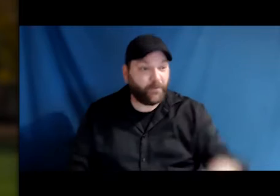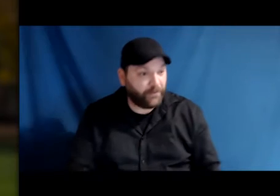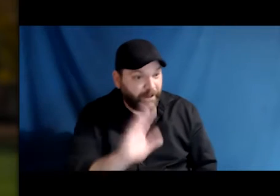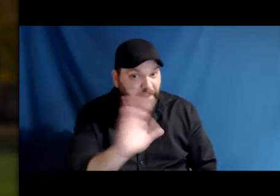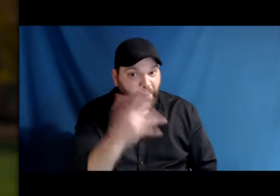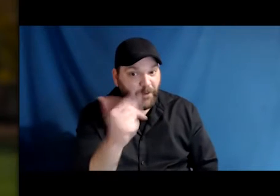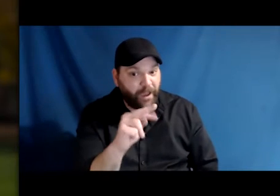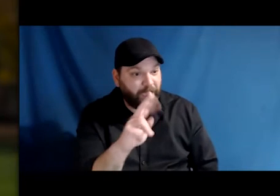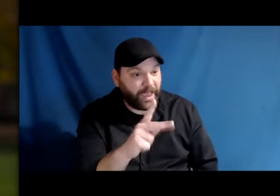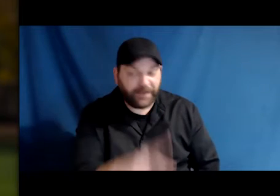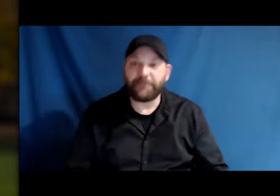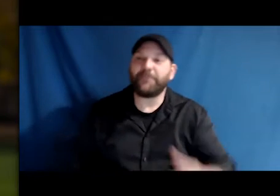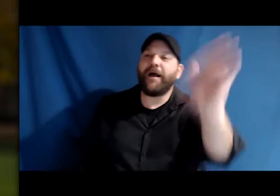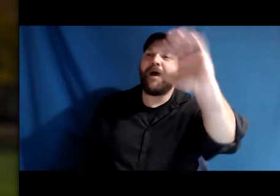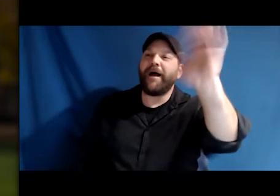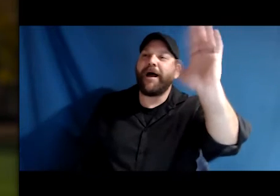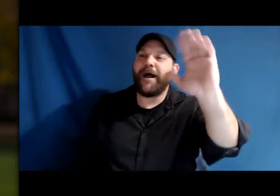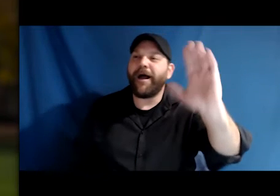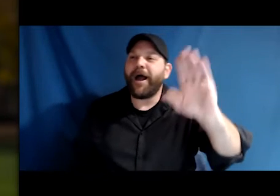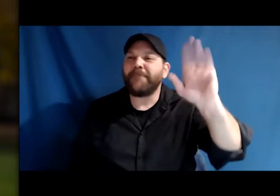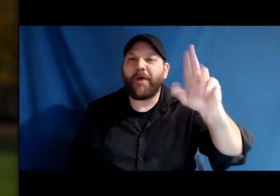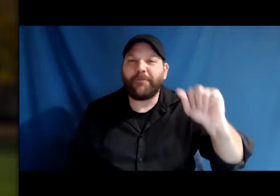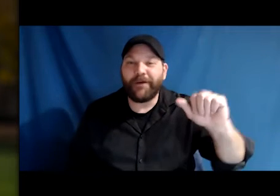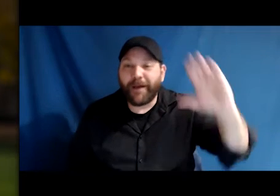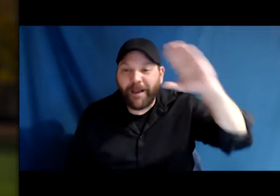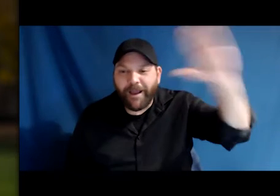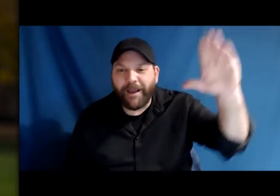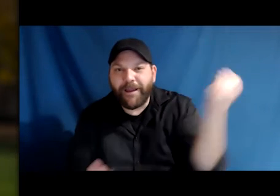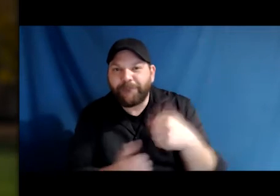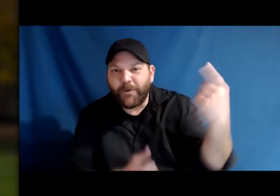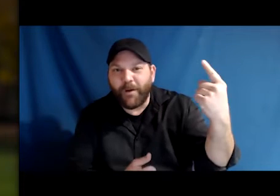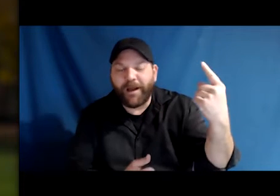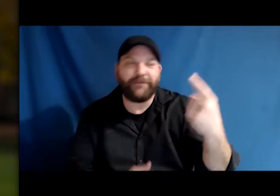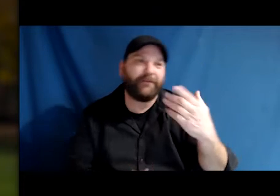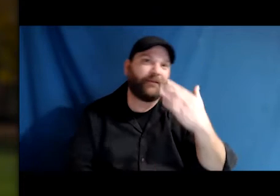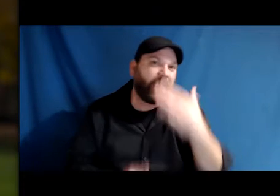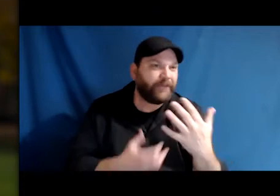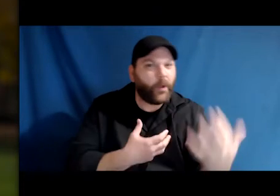Hi Barbara! Hi everyone! Thanks for including me in Bear Day—this weird Bear Day, but there you go.